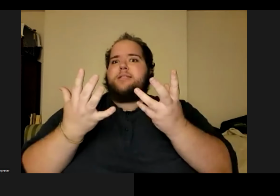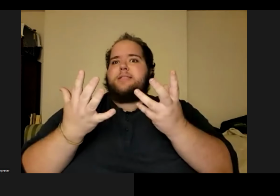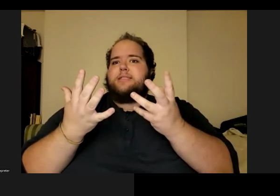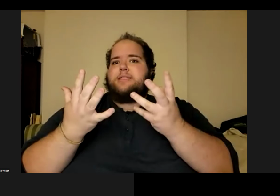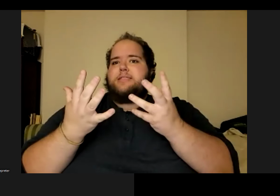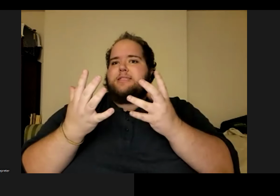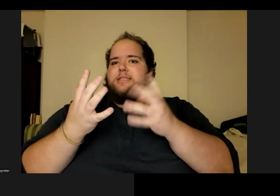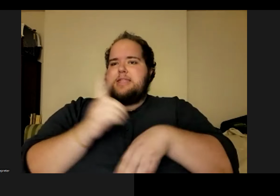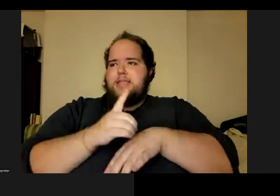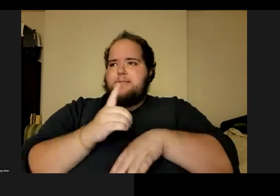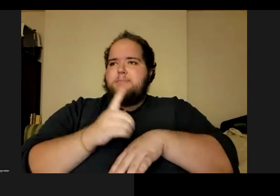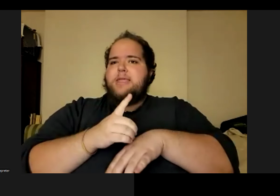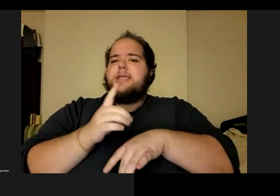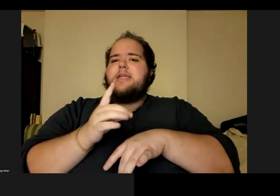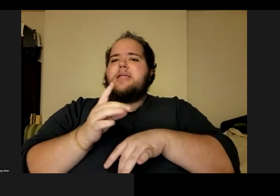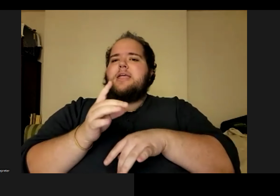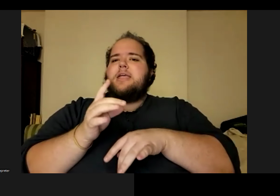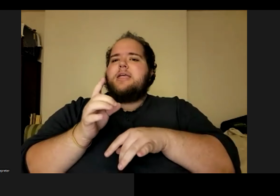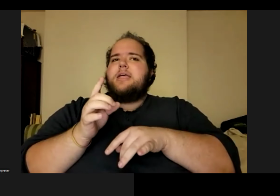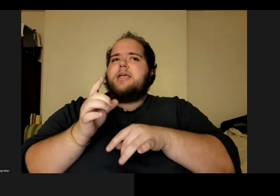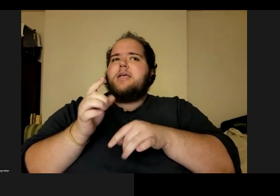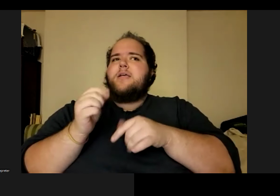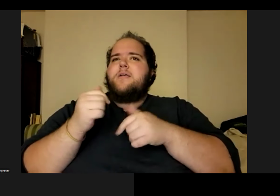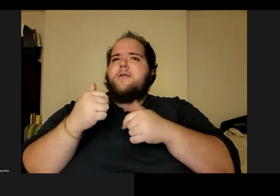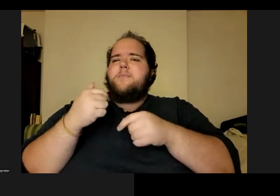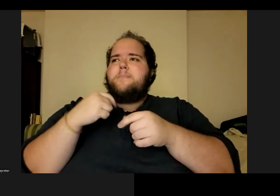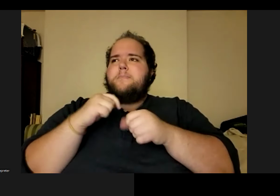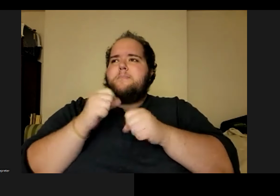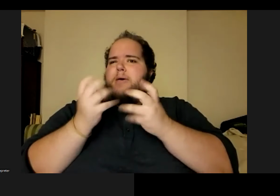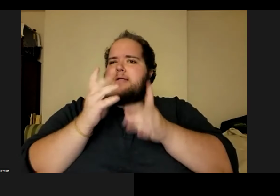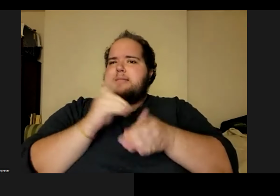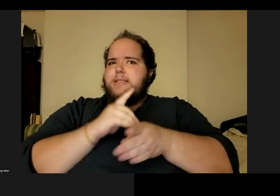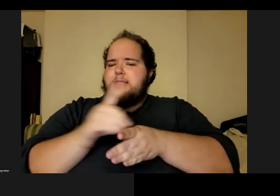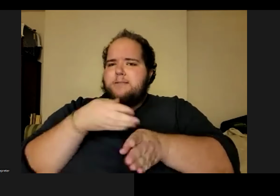So just wanted to be sure like So you would do a separate